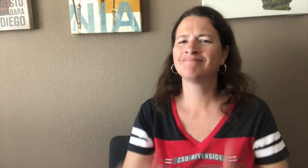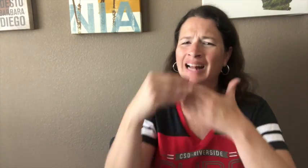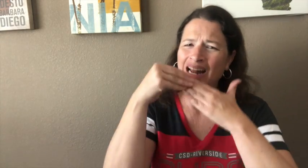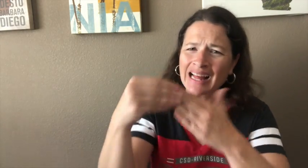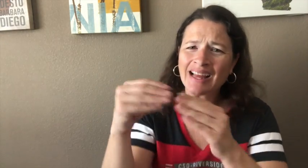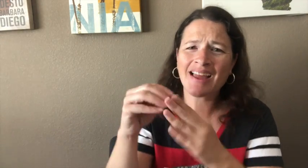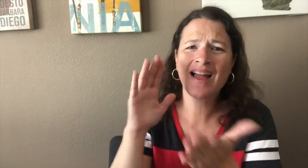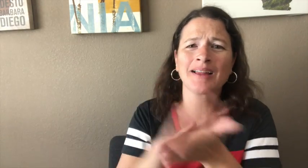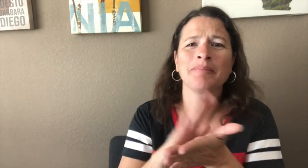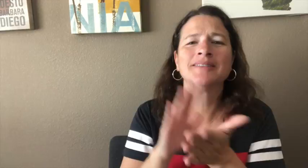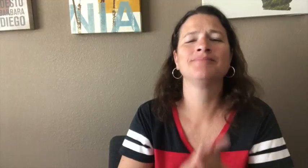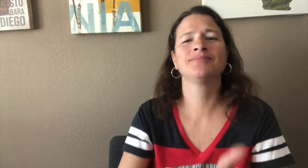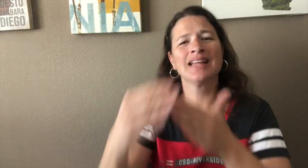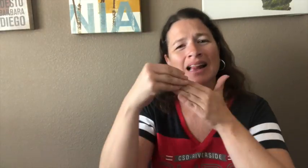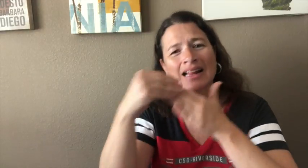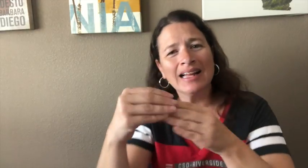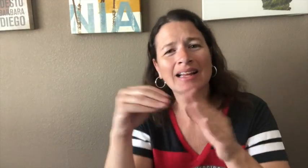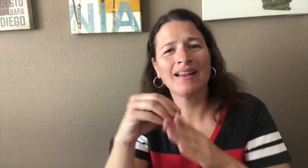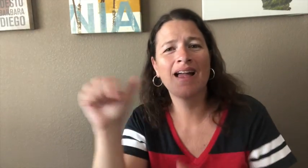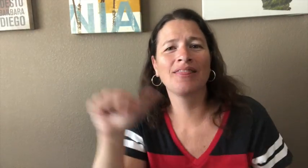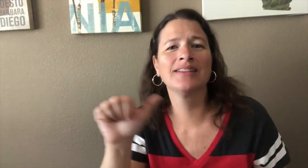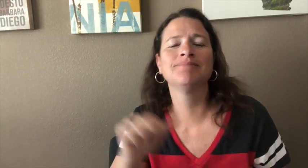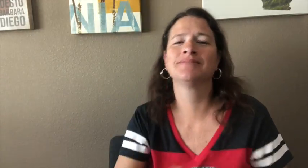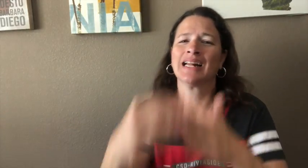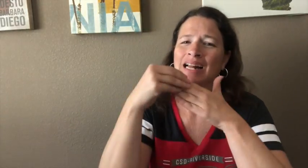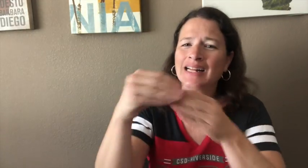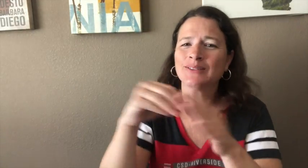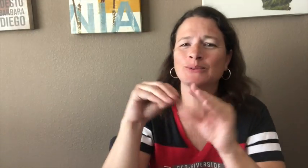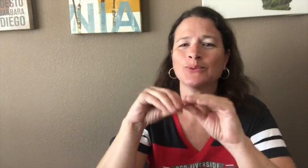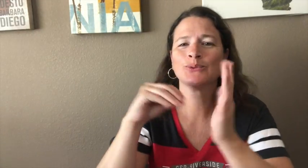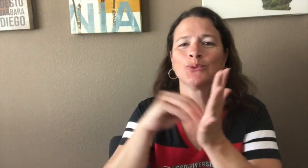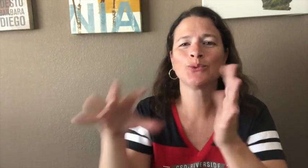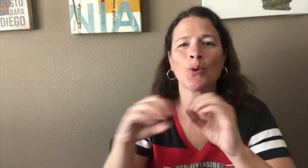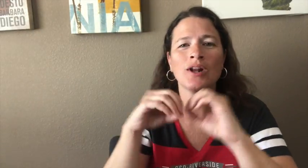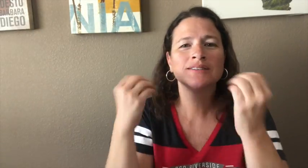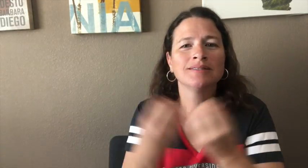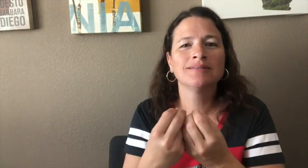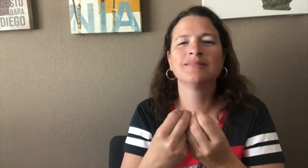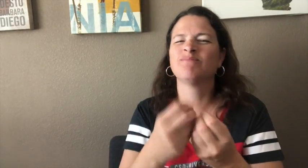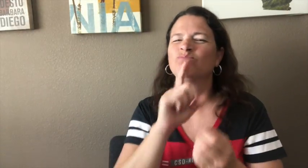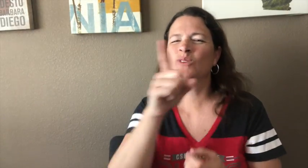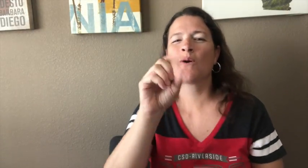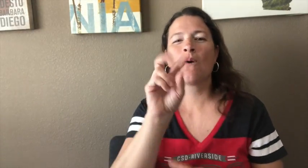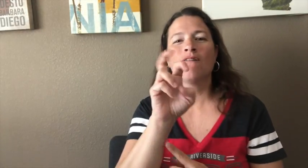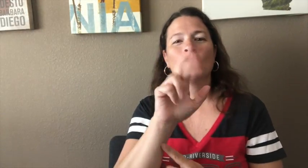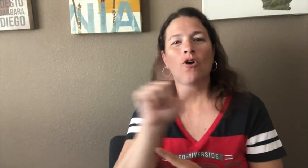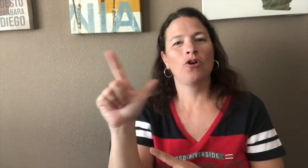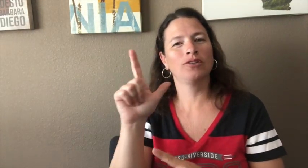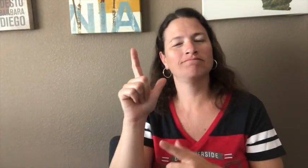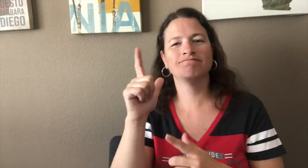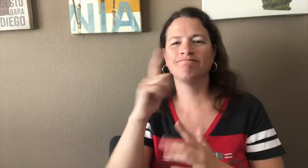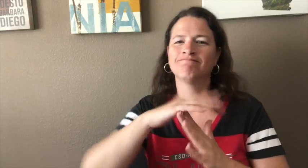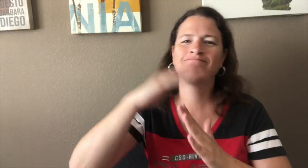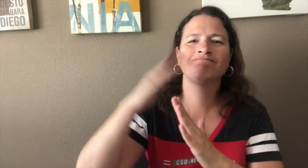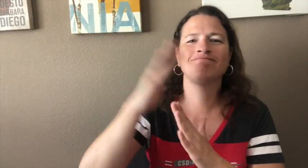looks like. Their excelling in academics, athletics, student